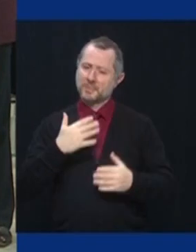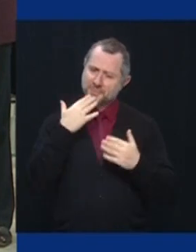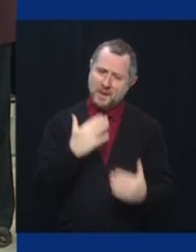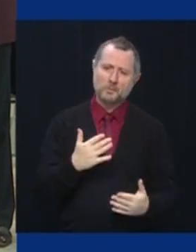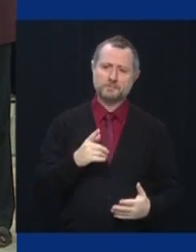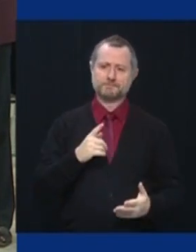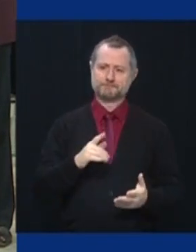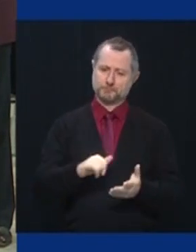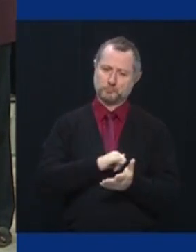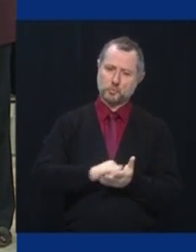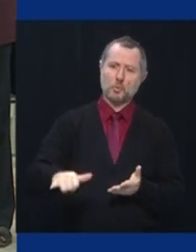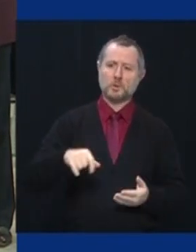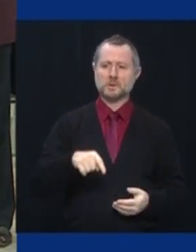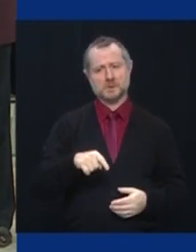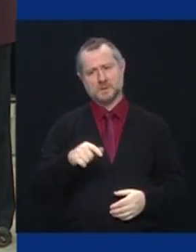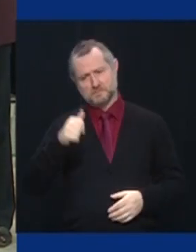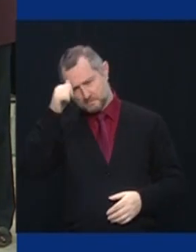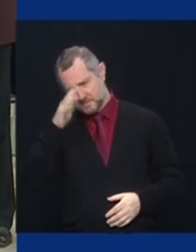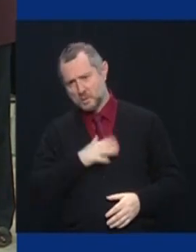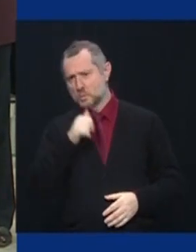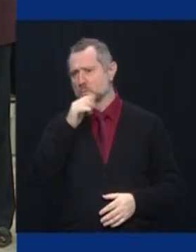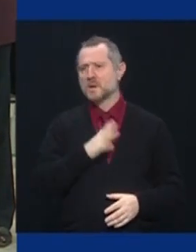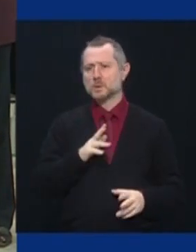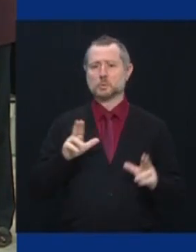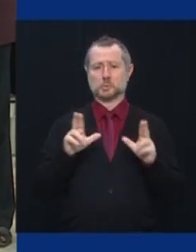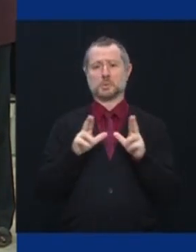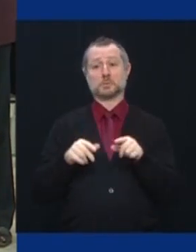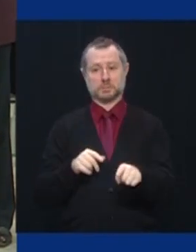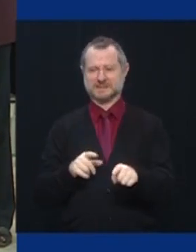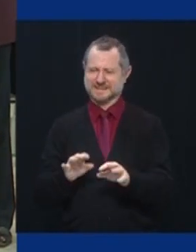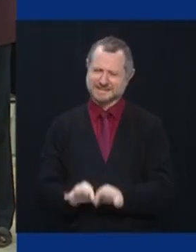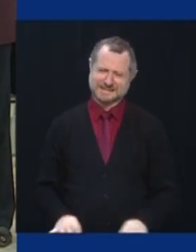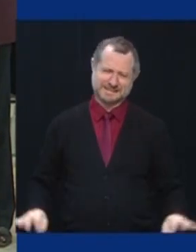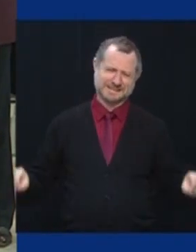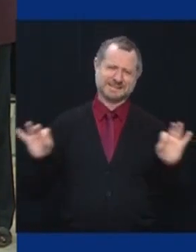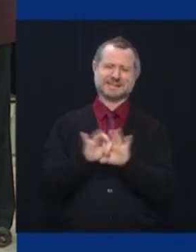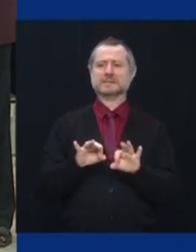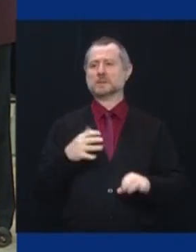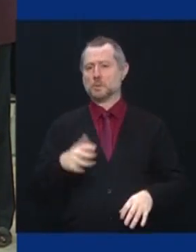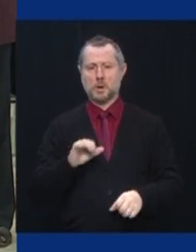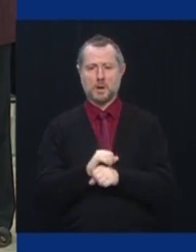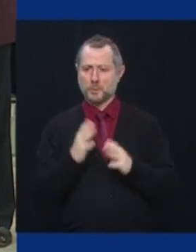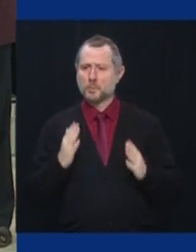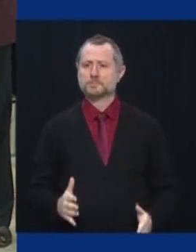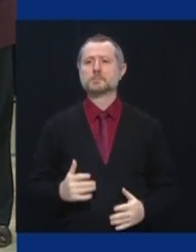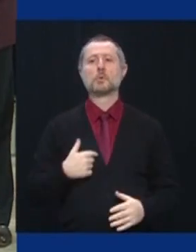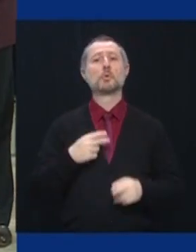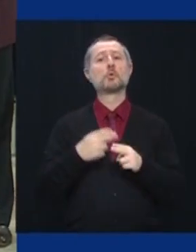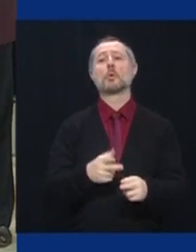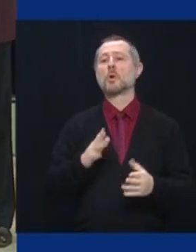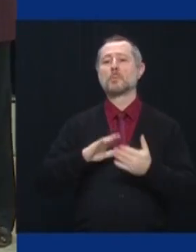VACCINE. BESIDES MY BROTHERS AND SISTERS OF MY UNION. WE HAVE THE UNION MEN AND WOMEN OF CENTRAL NEW YORK TO THANK. BECAUSE THEY ARE THE ESSENTIAL